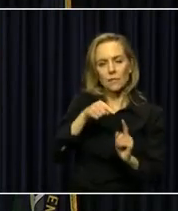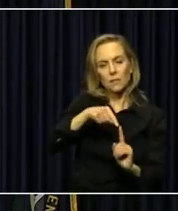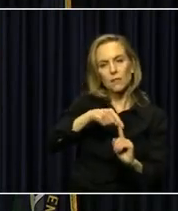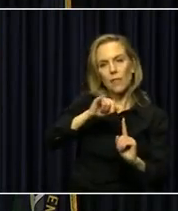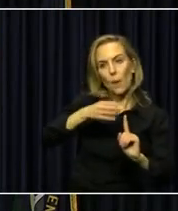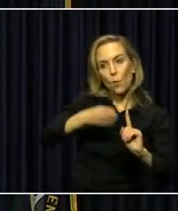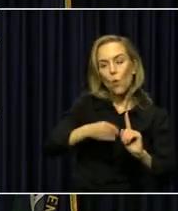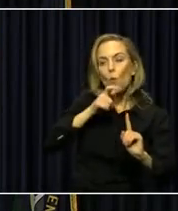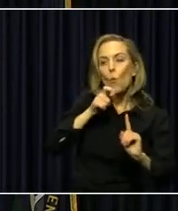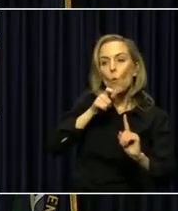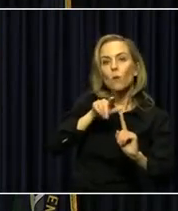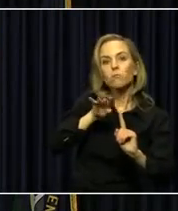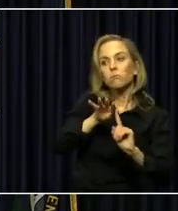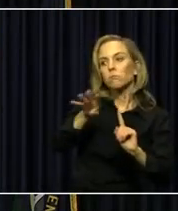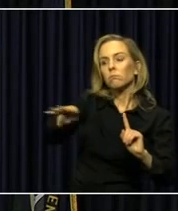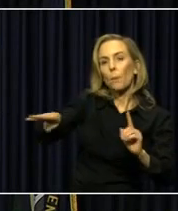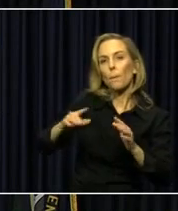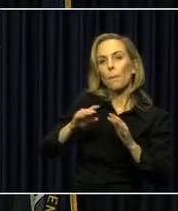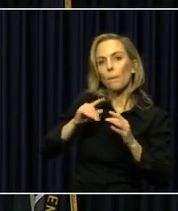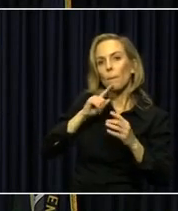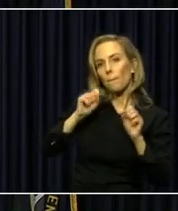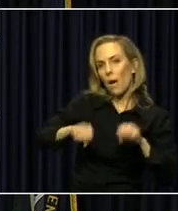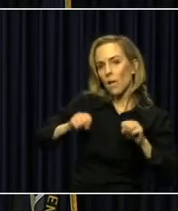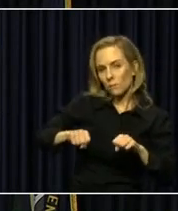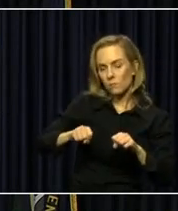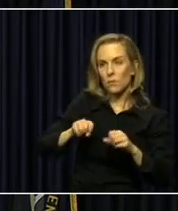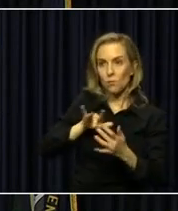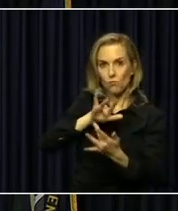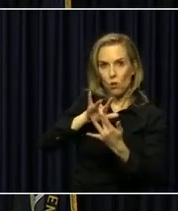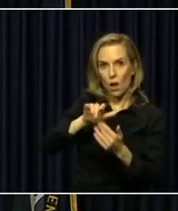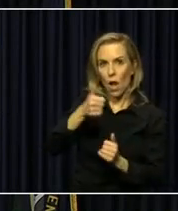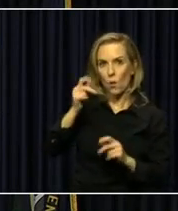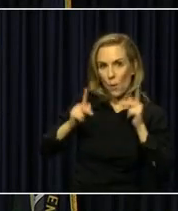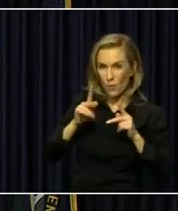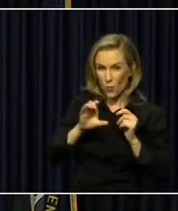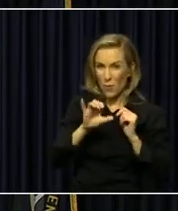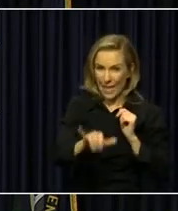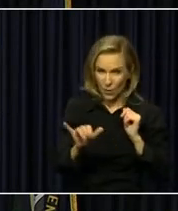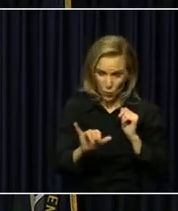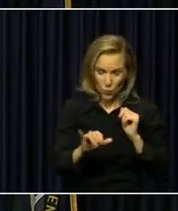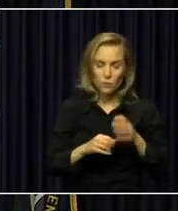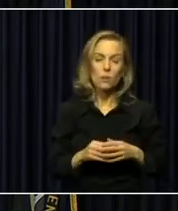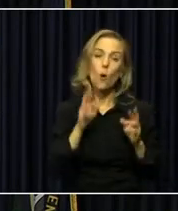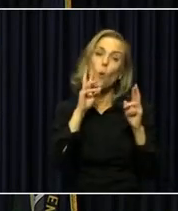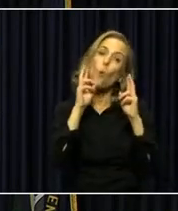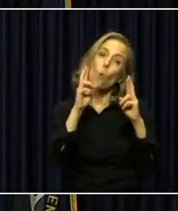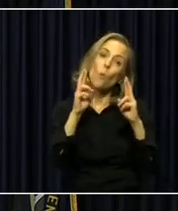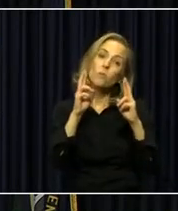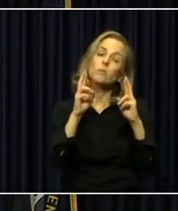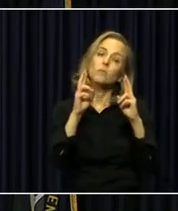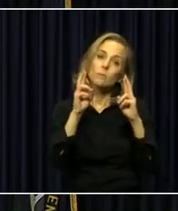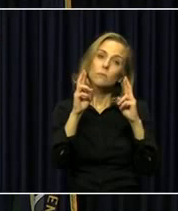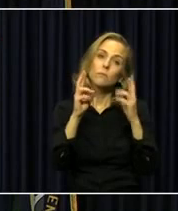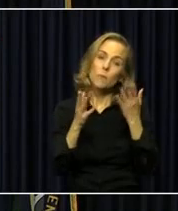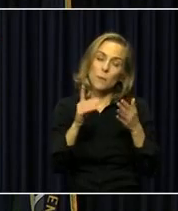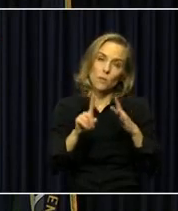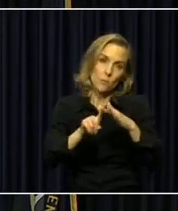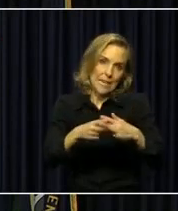NUMBER THREE, WHAT TYPE OF PPE